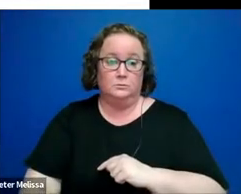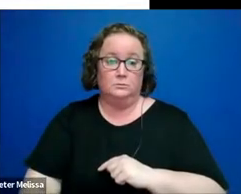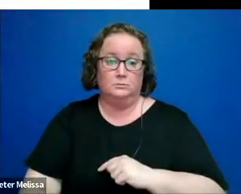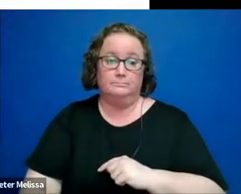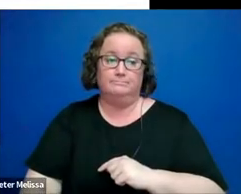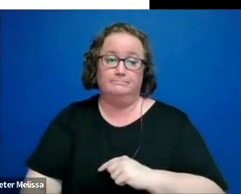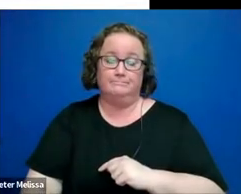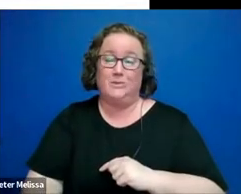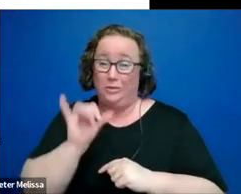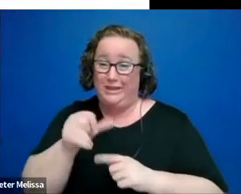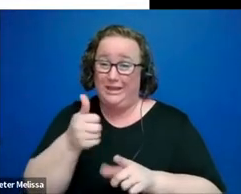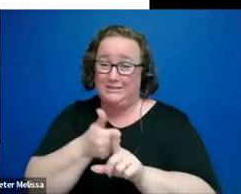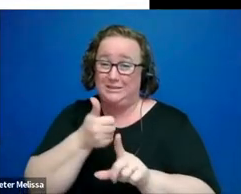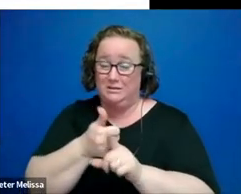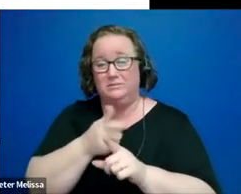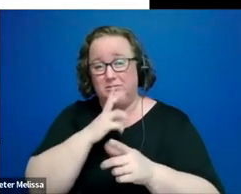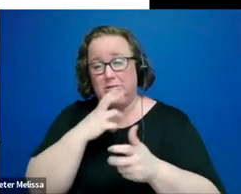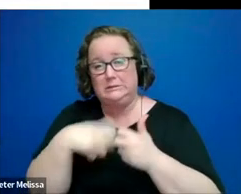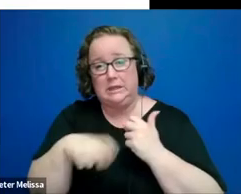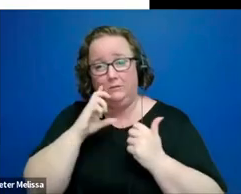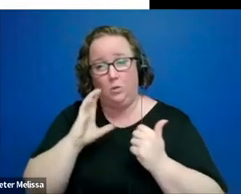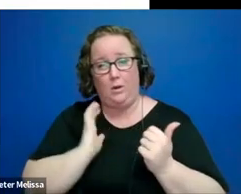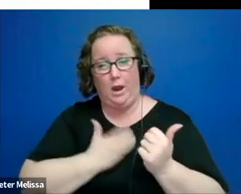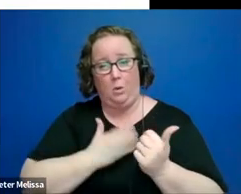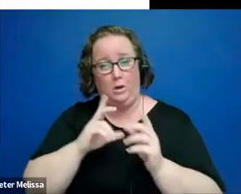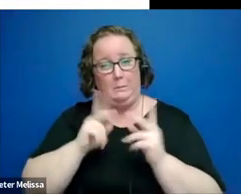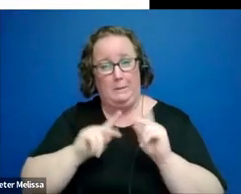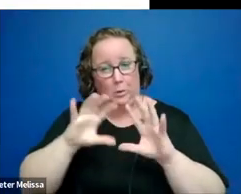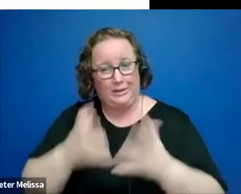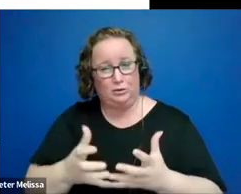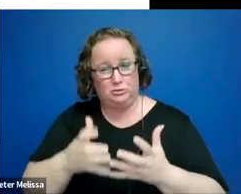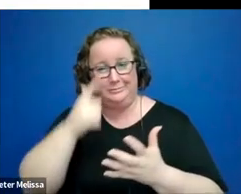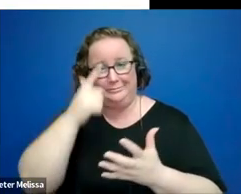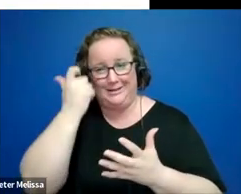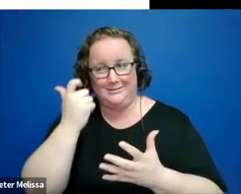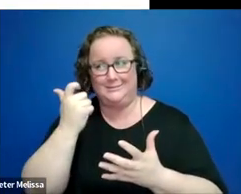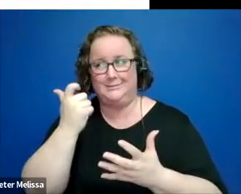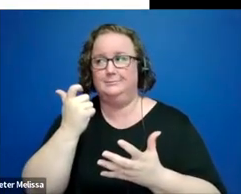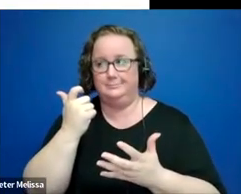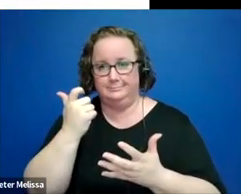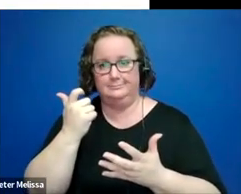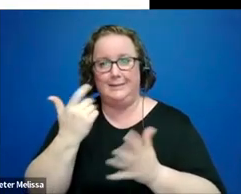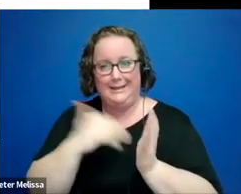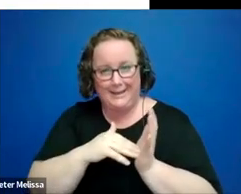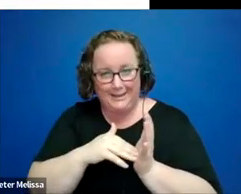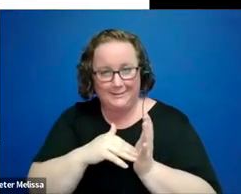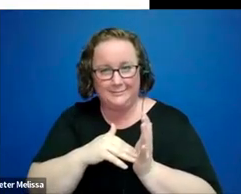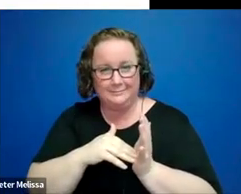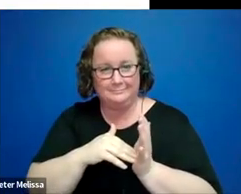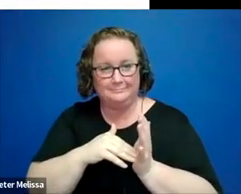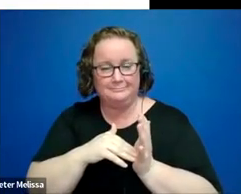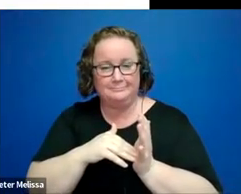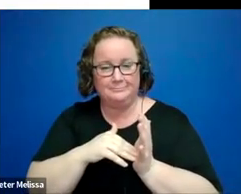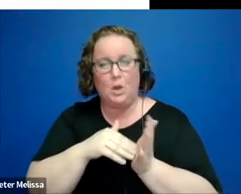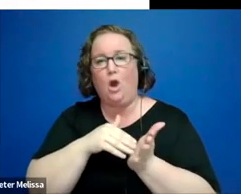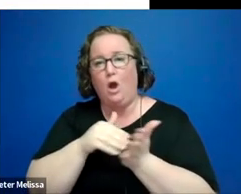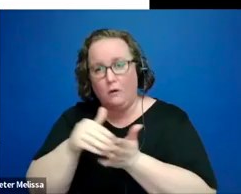challenging for our population because, as I said earlier, this is a population that often will lose custody